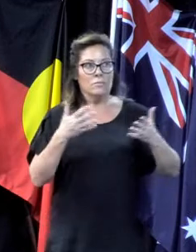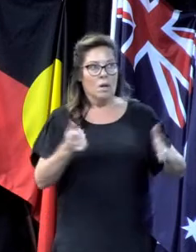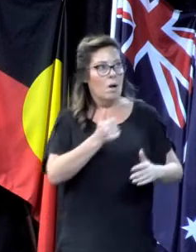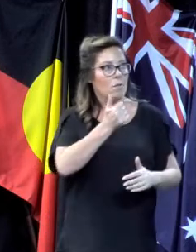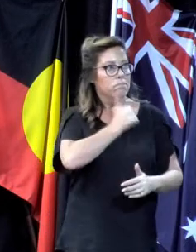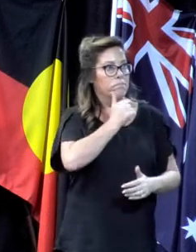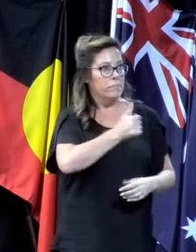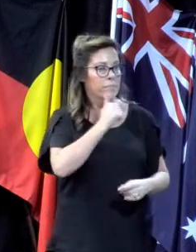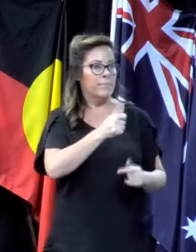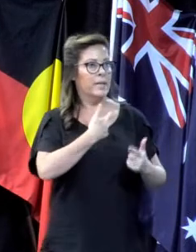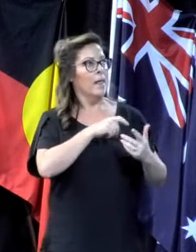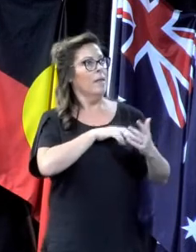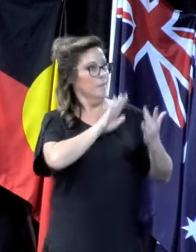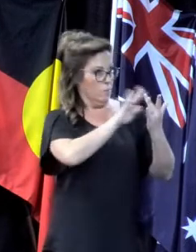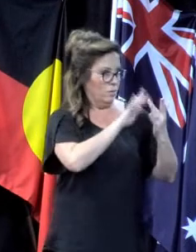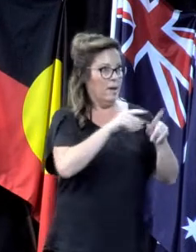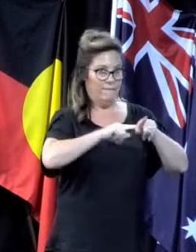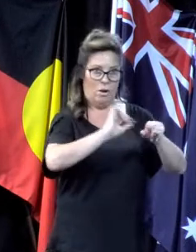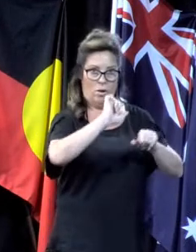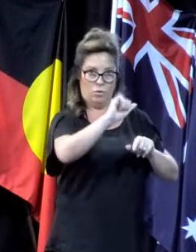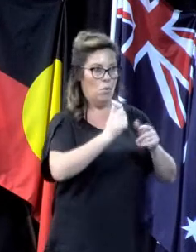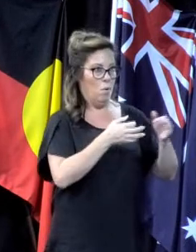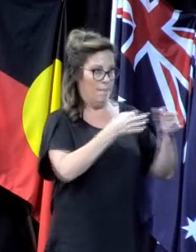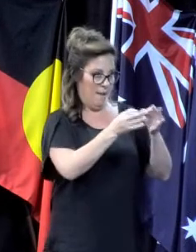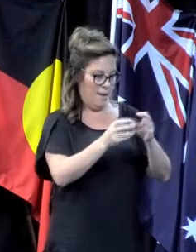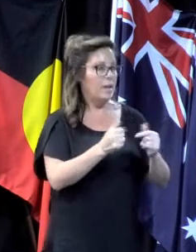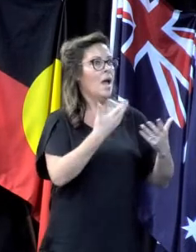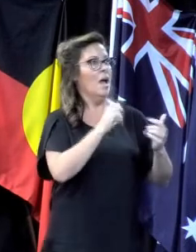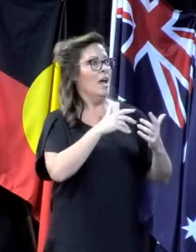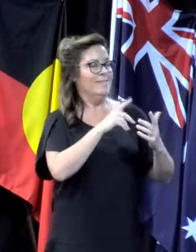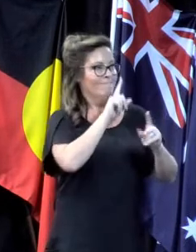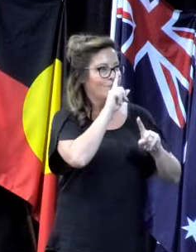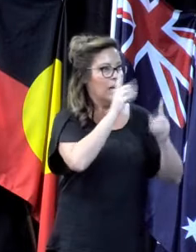Well, that is a rare instance, but we do have occasions